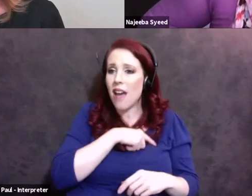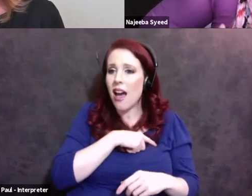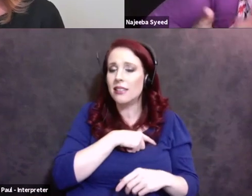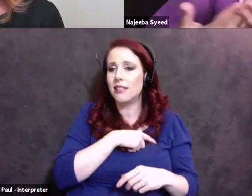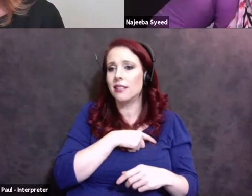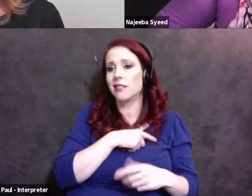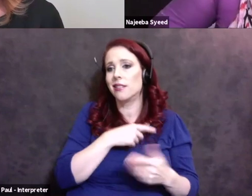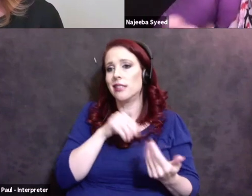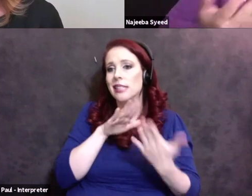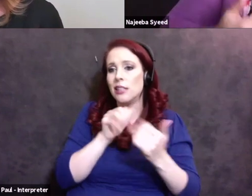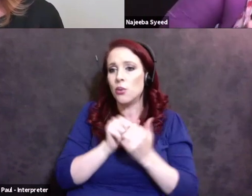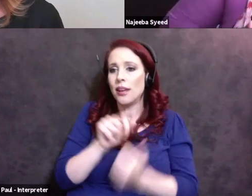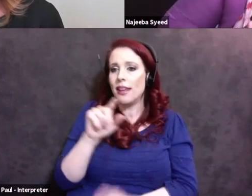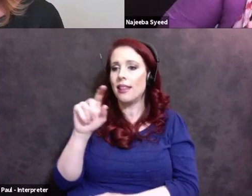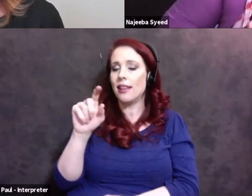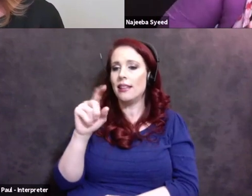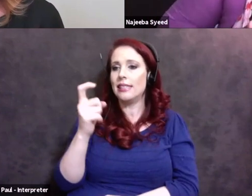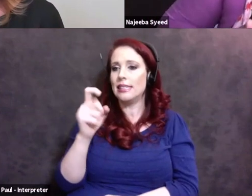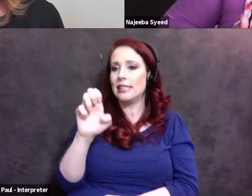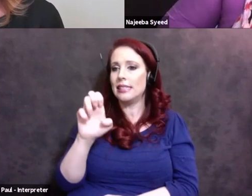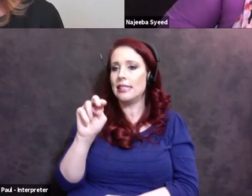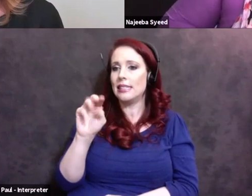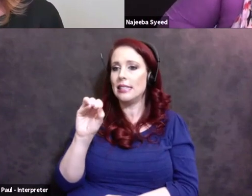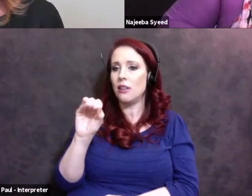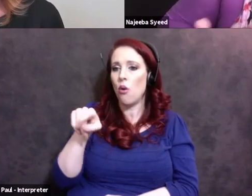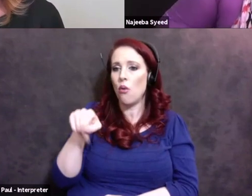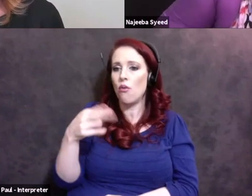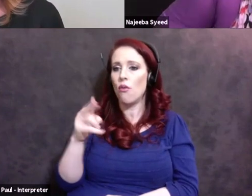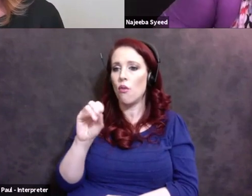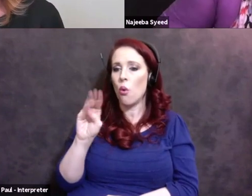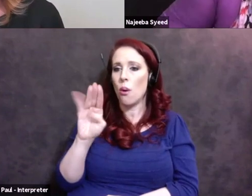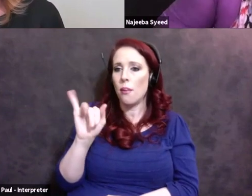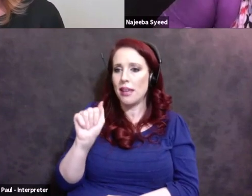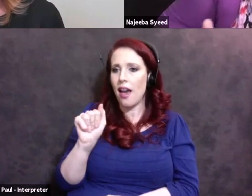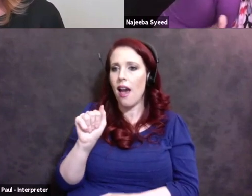you are an immigrant and also Muslim, and the majority of Muslims in the United States,